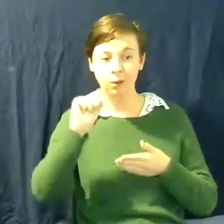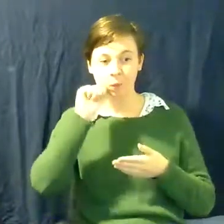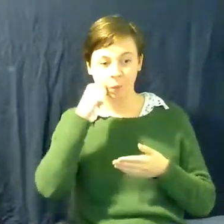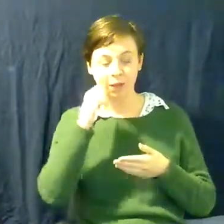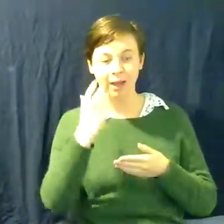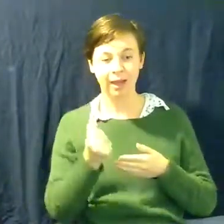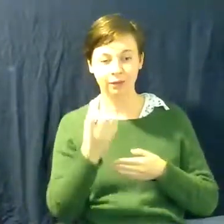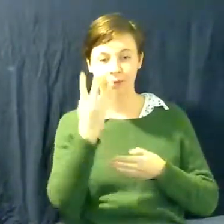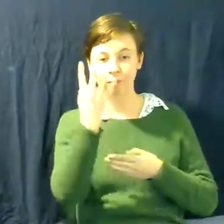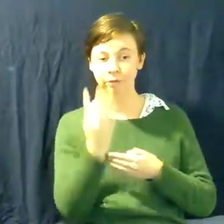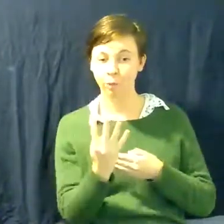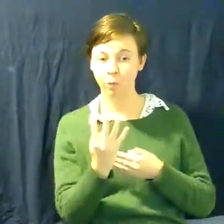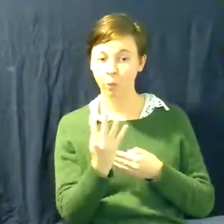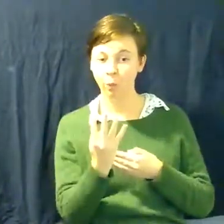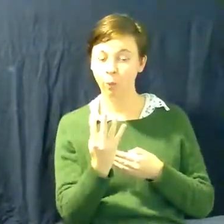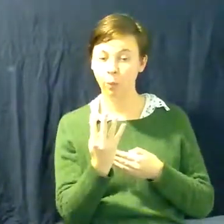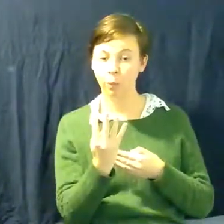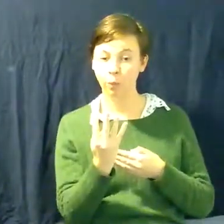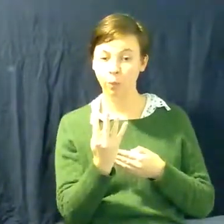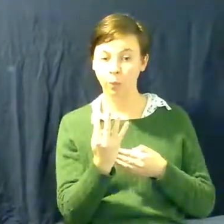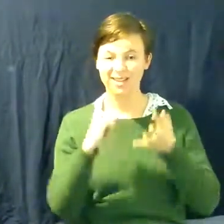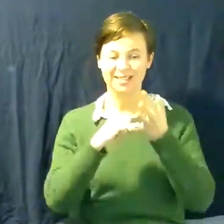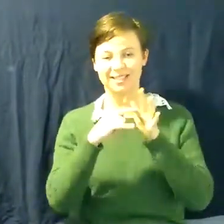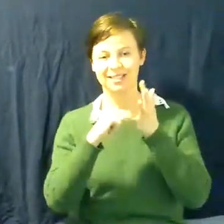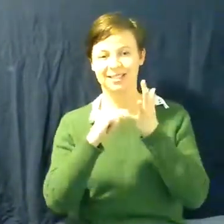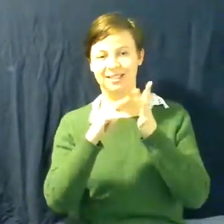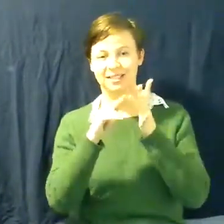is when does this - because this is just an introduction, I understand,